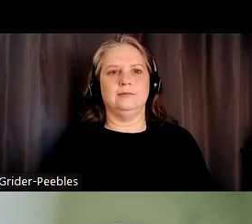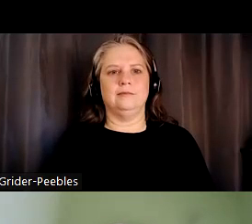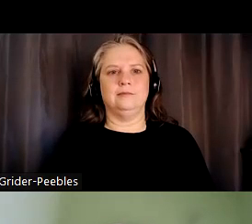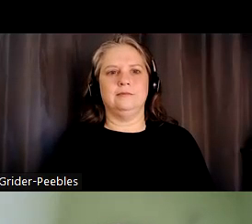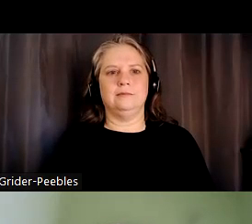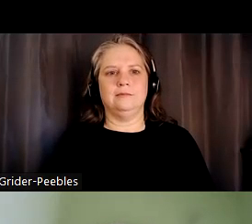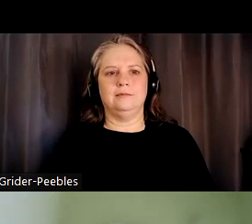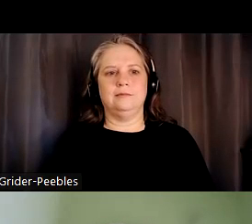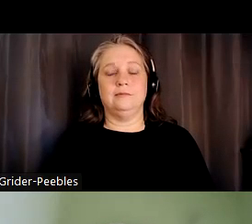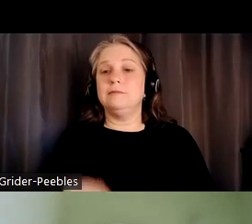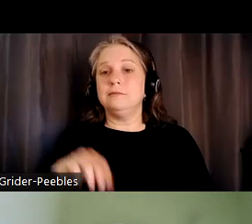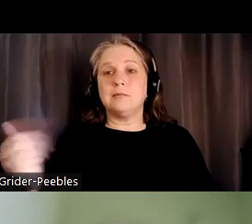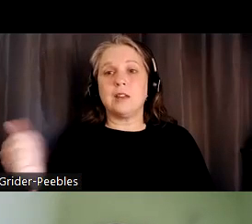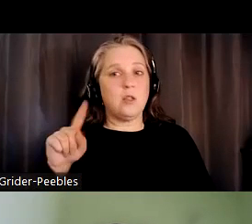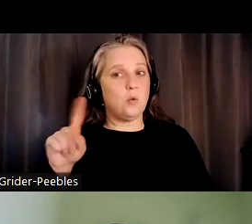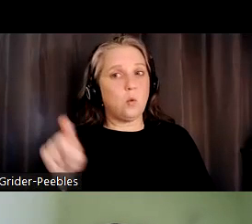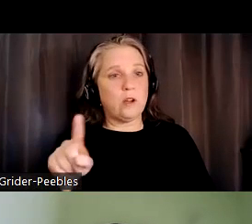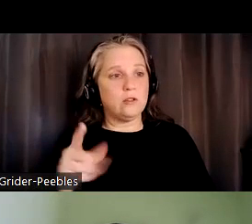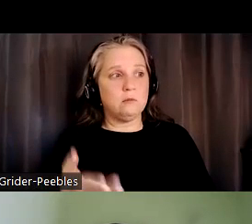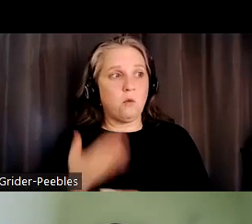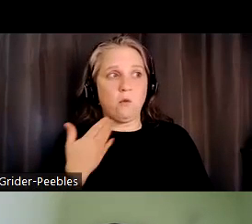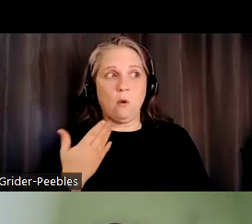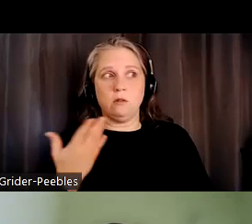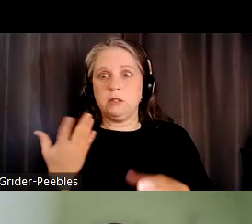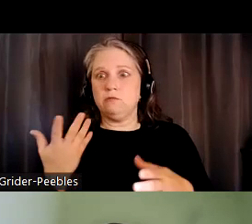Are there any other questions before we close out for today?